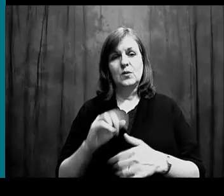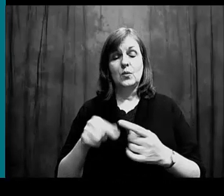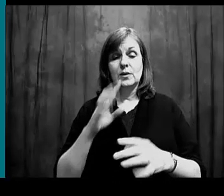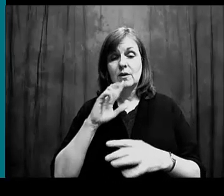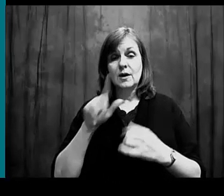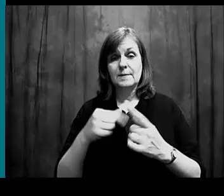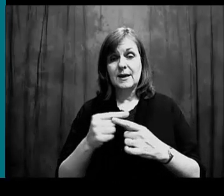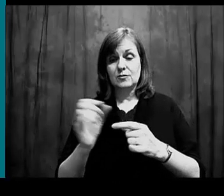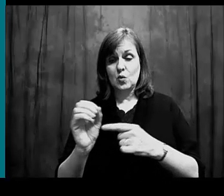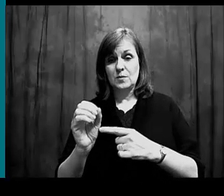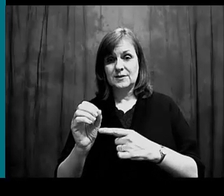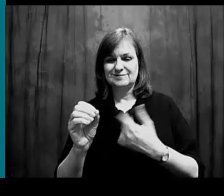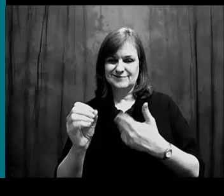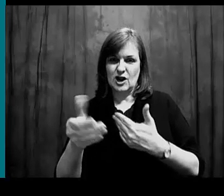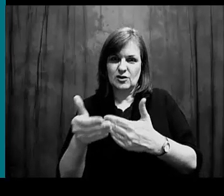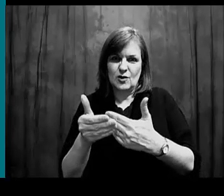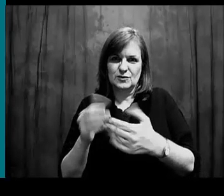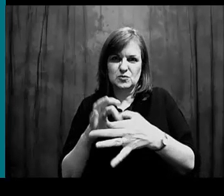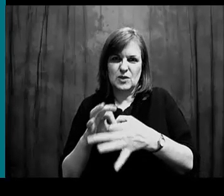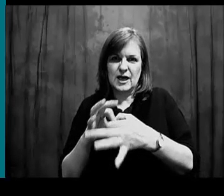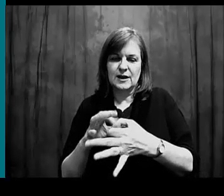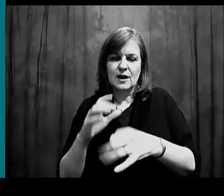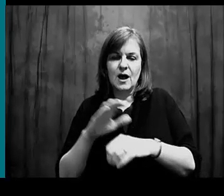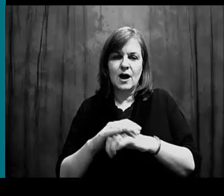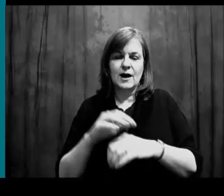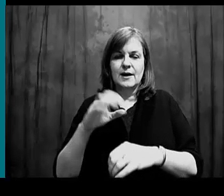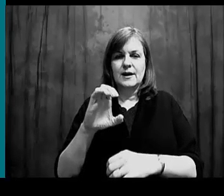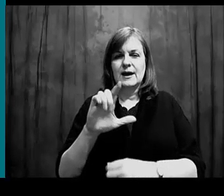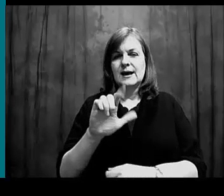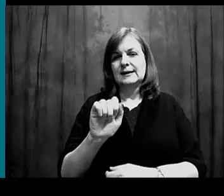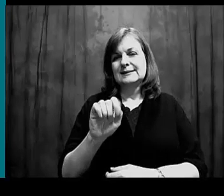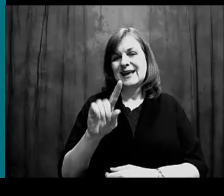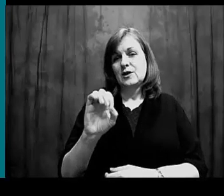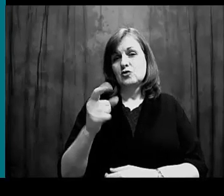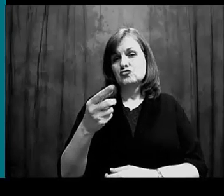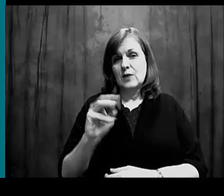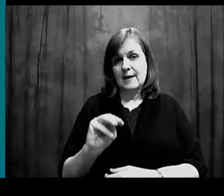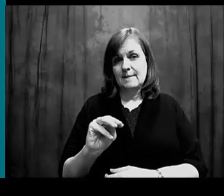when you talk about organisms being closely related on a cladogram or phylogeny it is